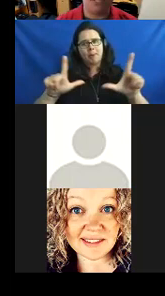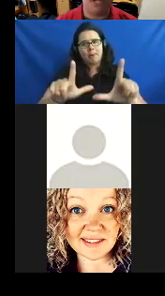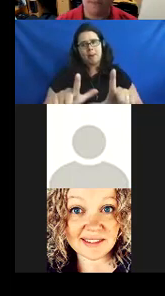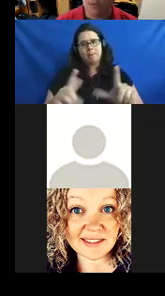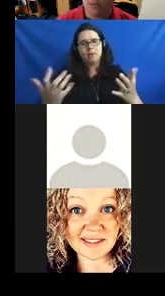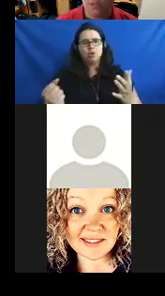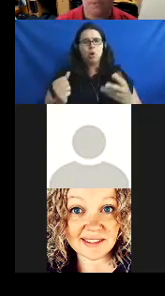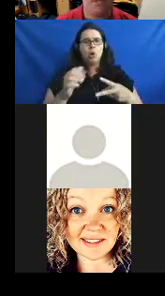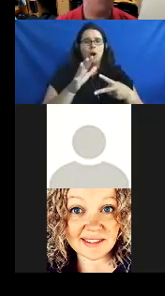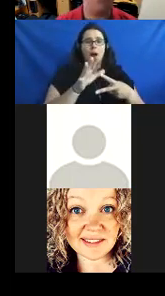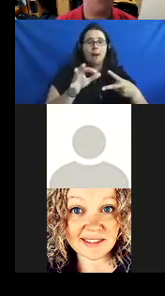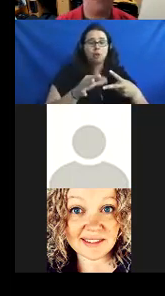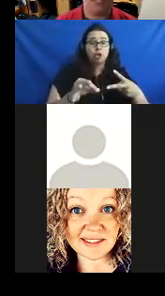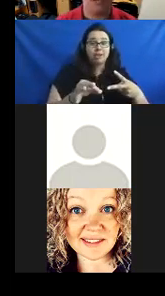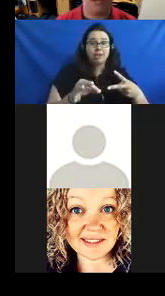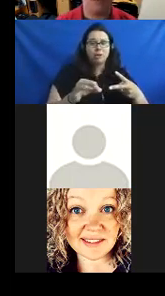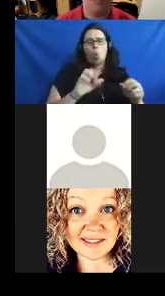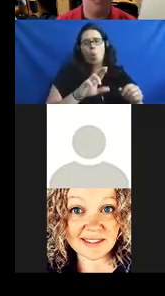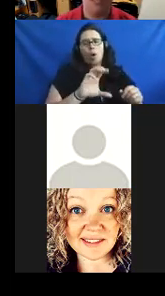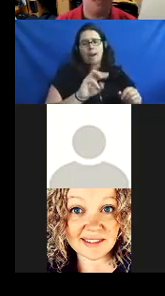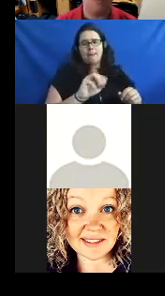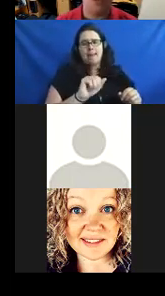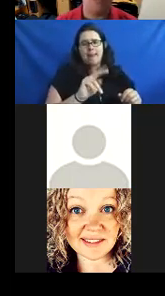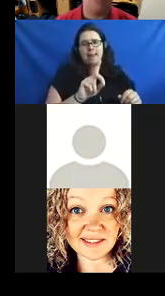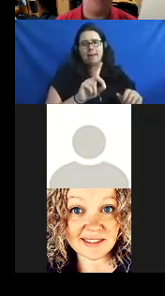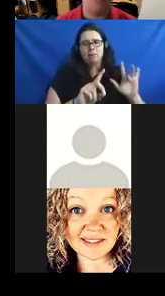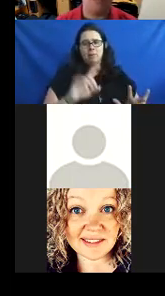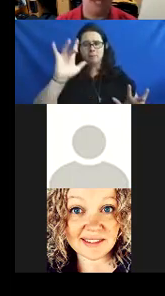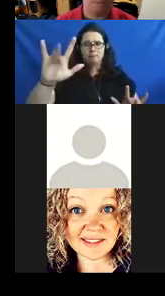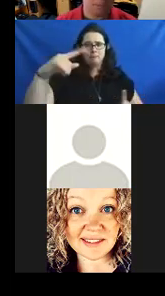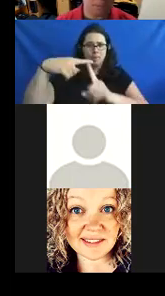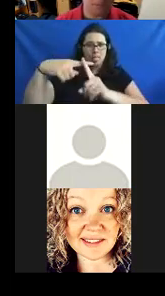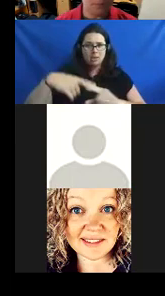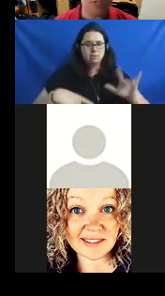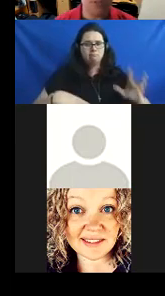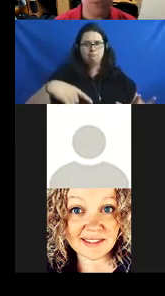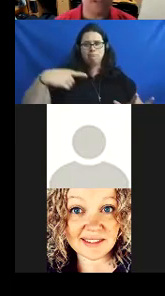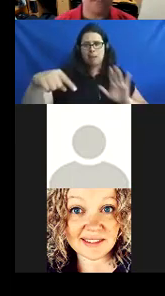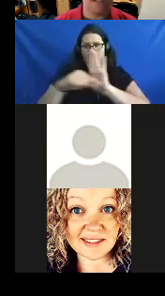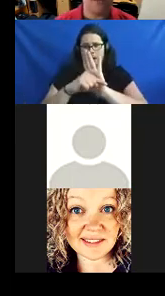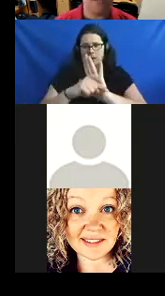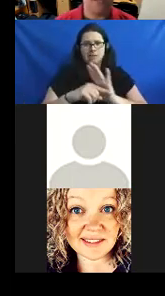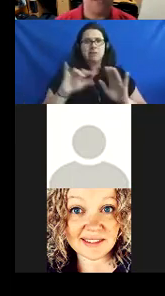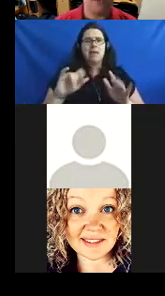IT WOULD ZOOM IN OR OUT. THAT IS WHEN THE SCREEN MAGNIFIER IS TURNED ON